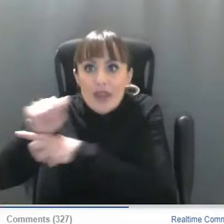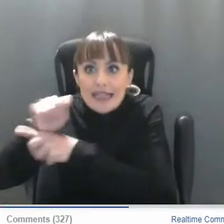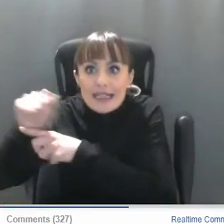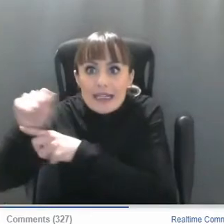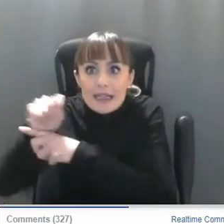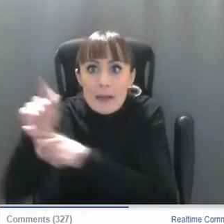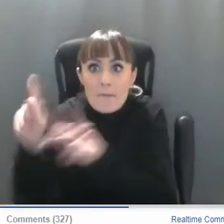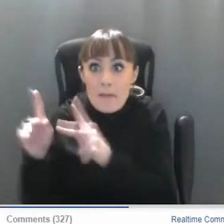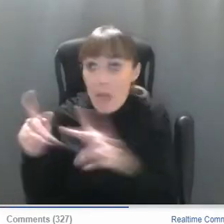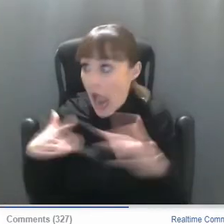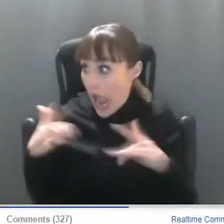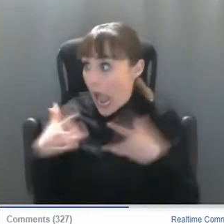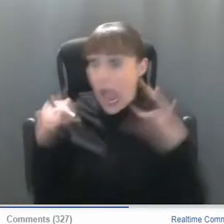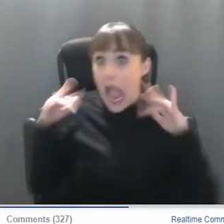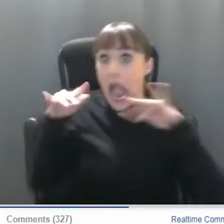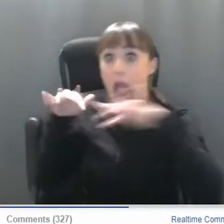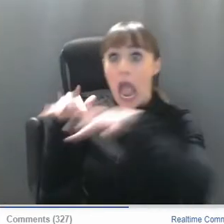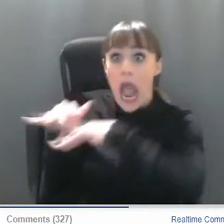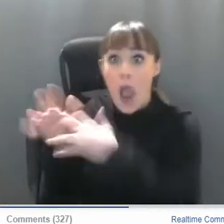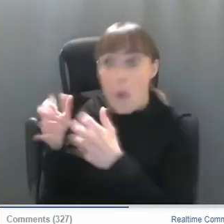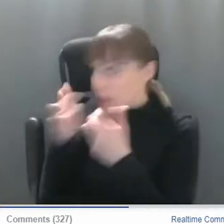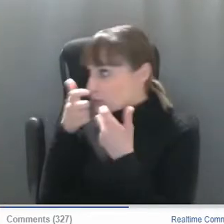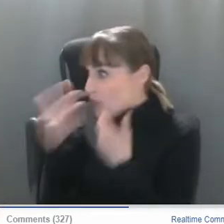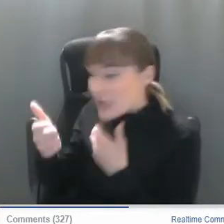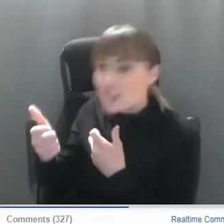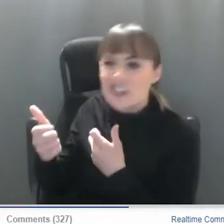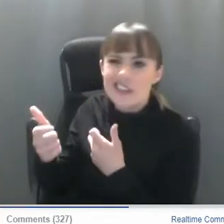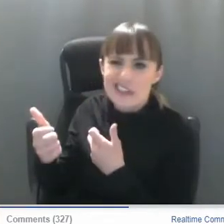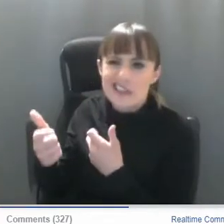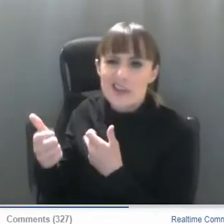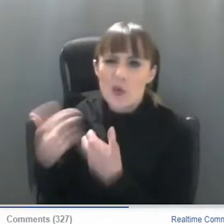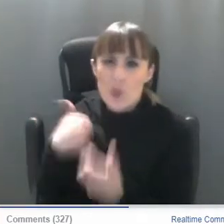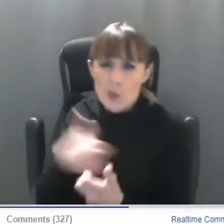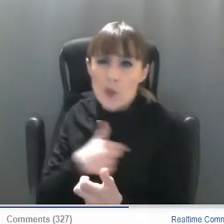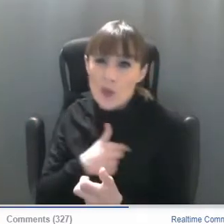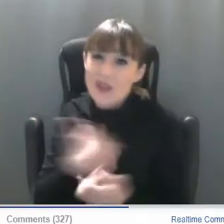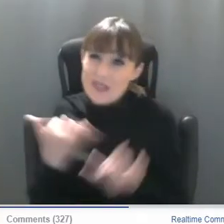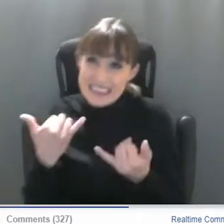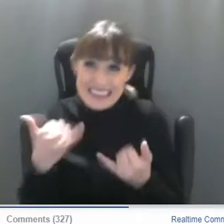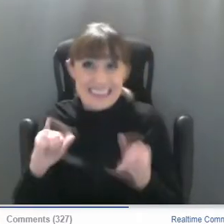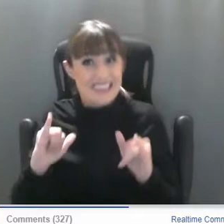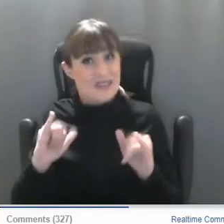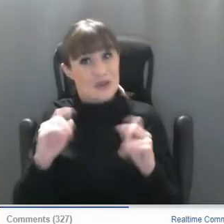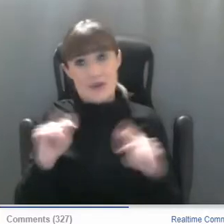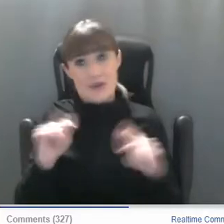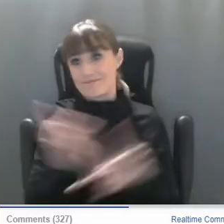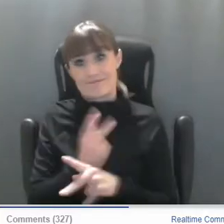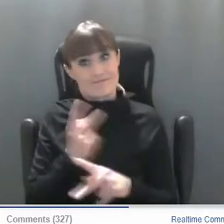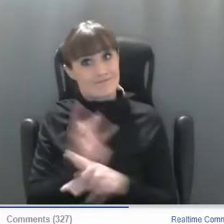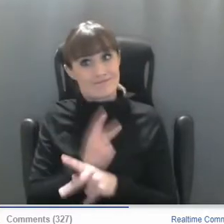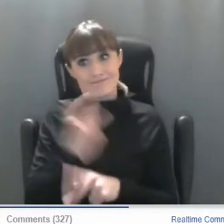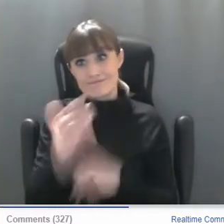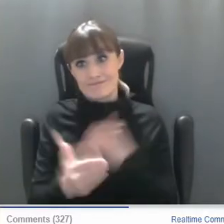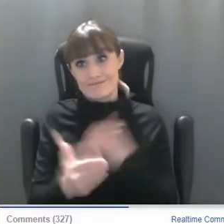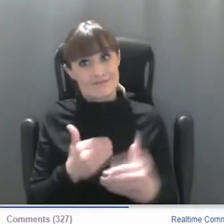it's still a work in progress for us, you guys. So we really appreciate your patience and support while we figure it out.